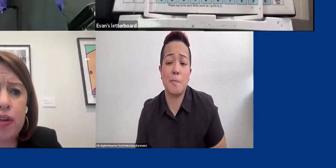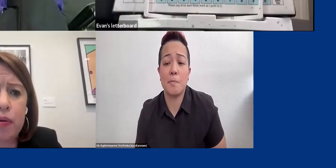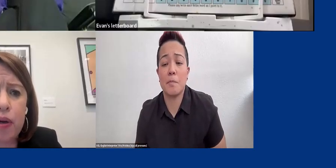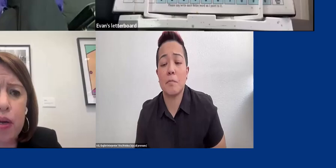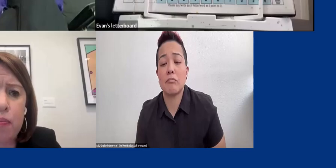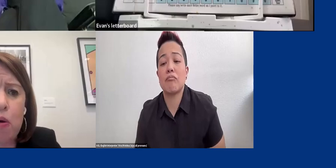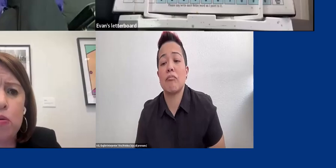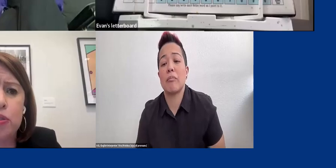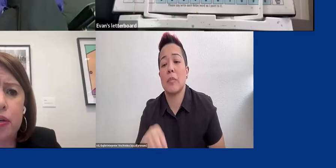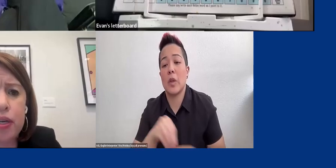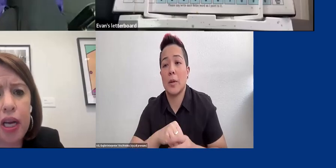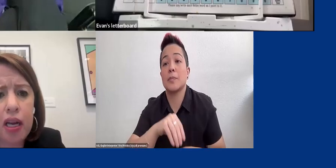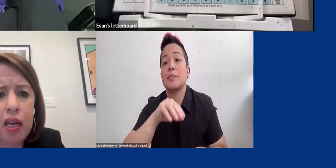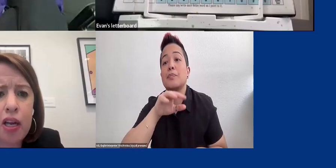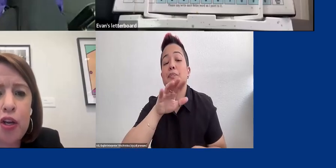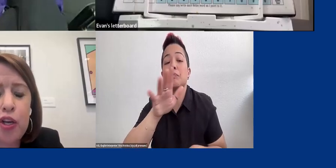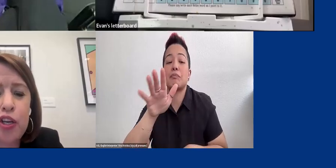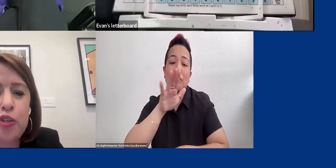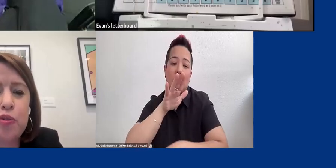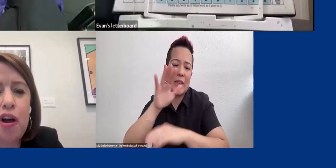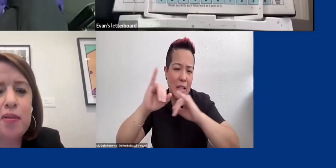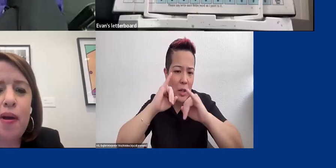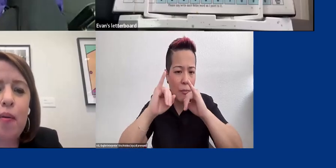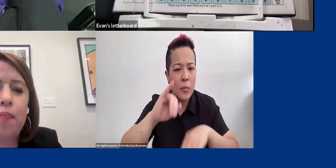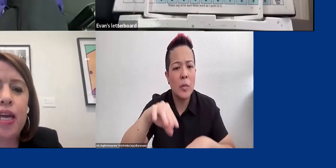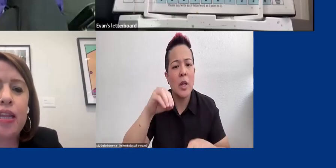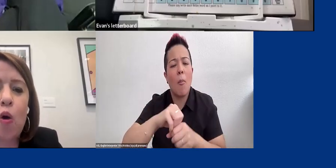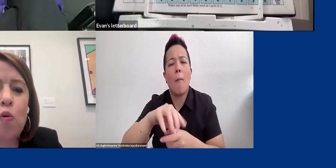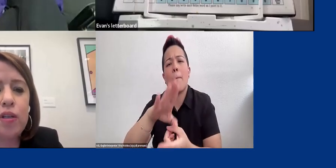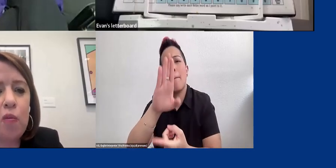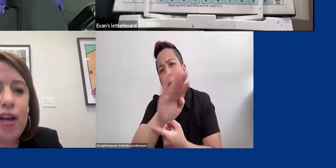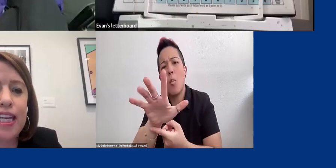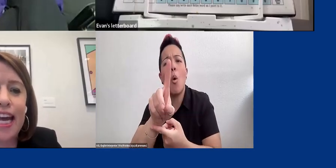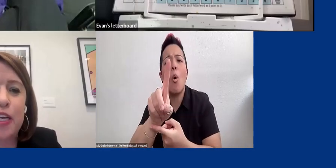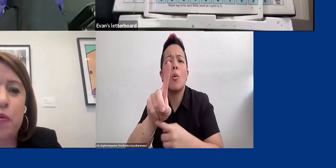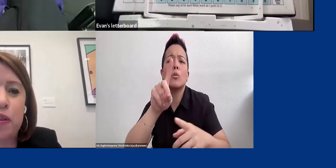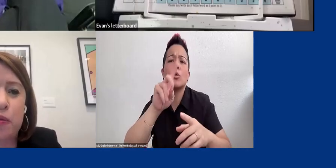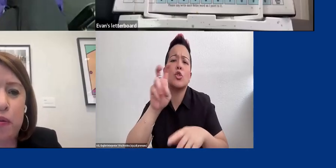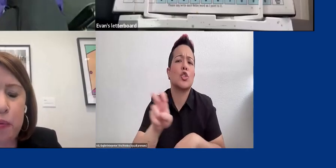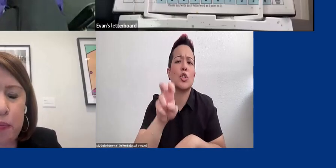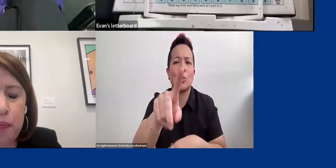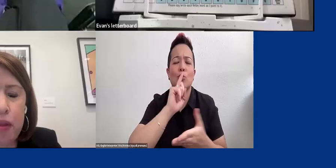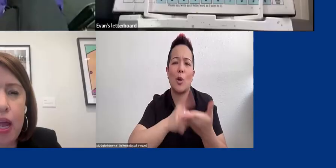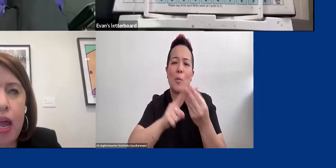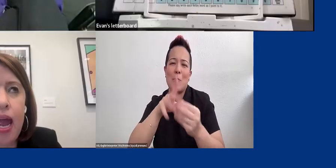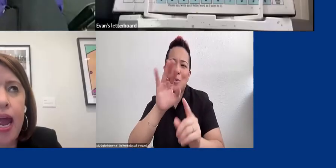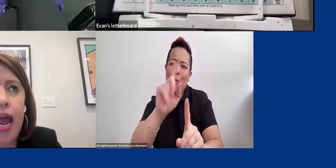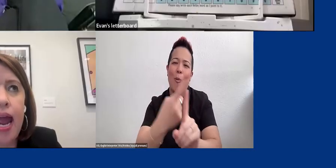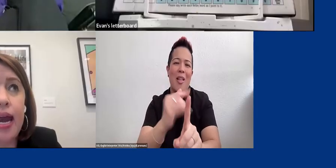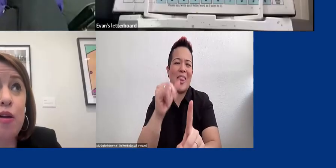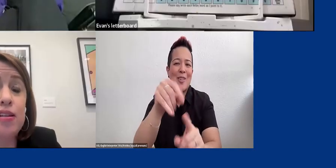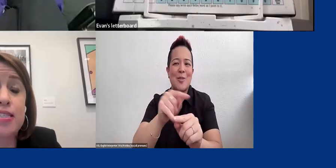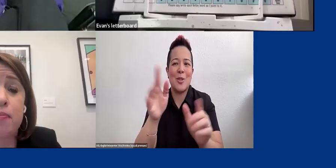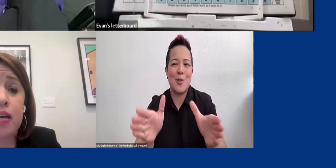interview in bold journey you talked about being the only one like you in the room and i know that's